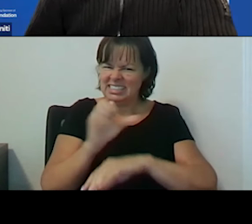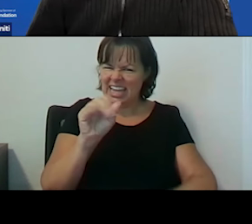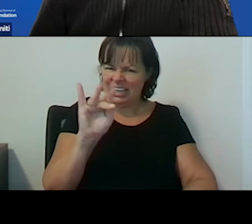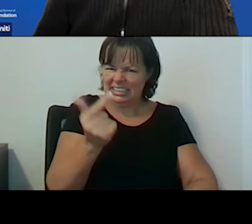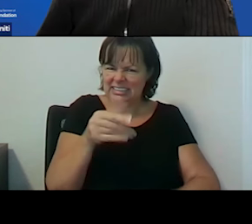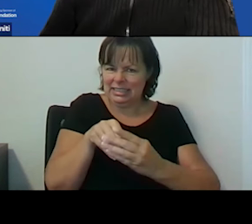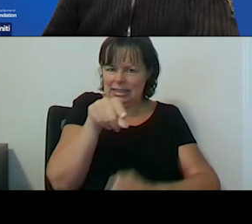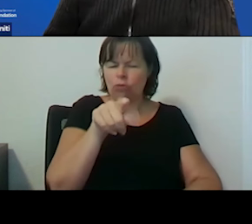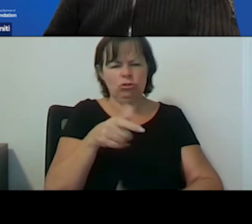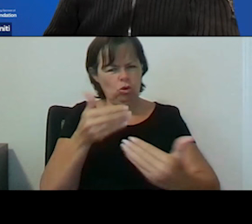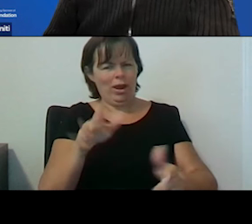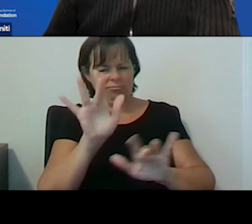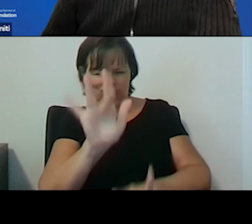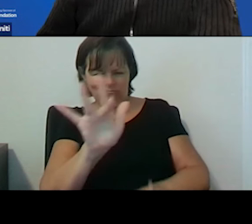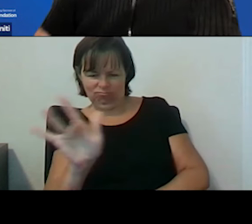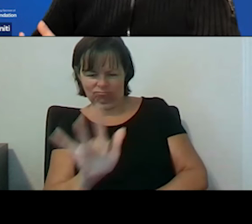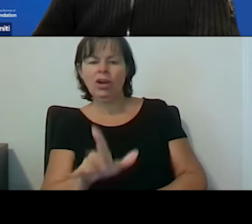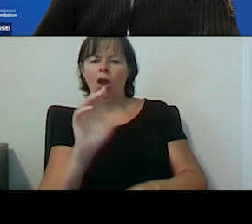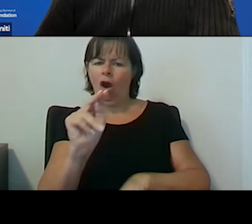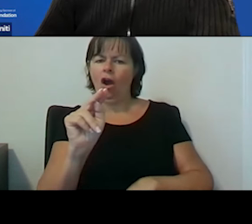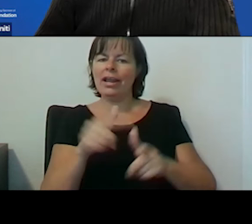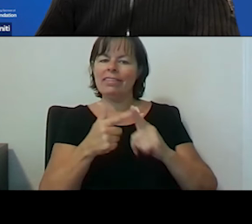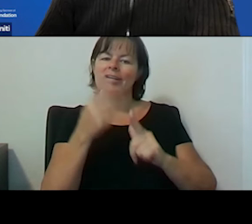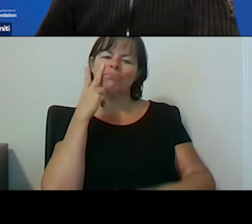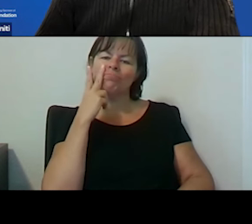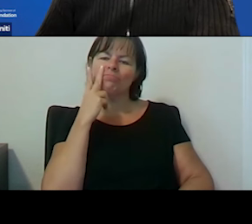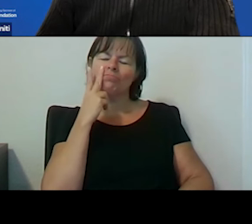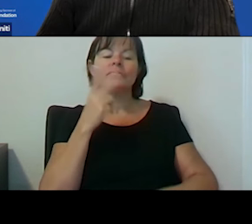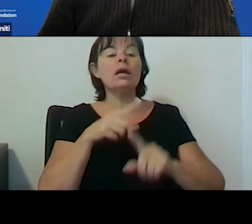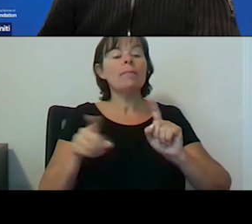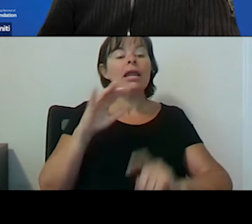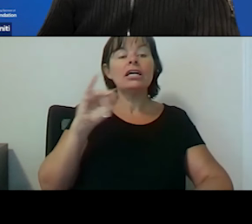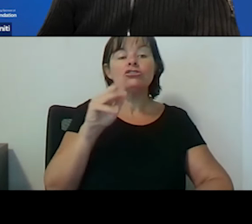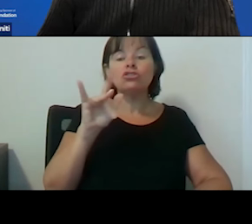I think it's really uh fun Jillian before i go on does anyone want to say anything